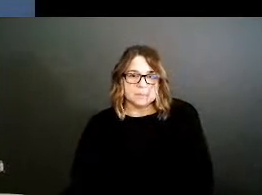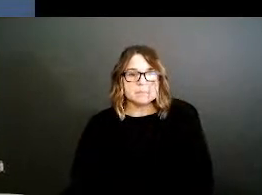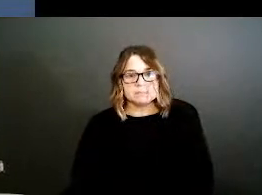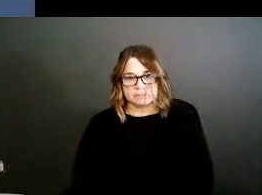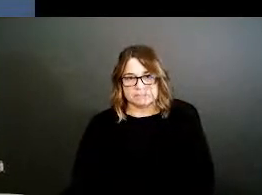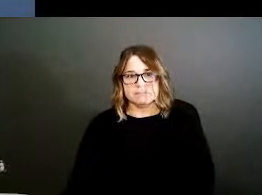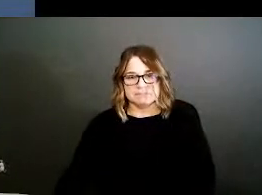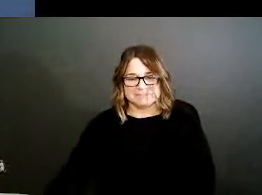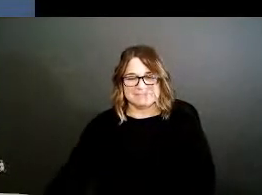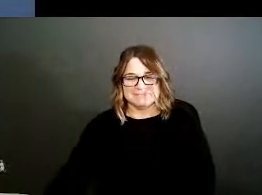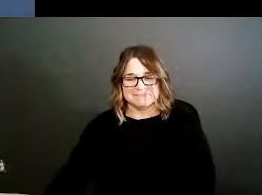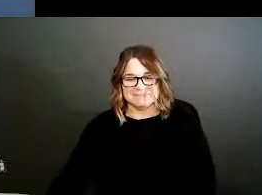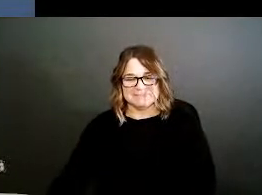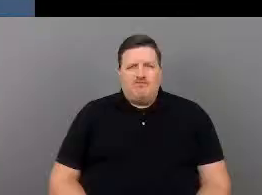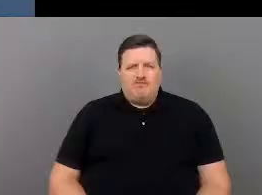≫ COUNCIL PRESIDENT BENDER: THANK YOU.